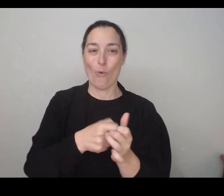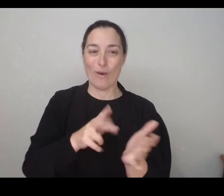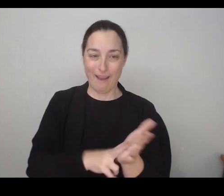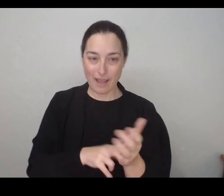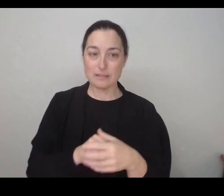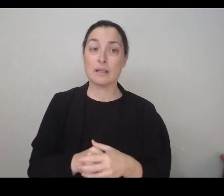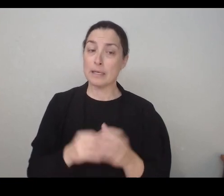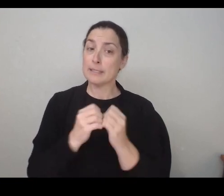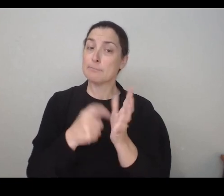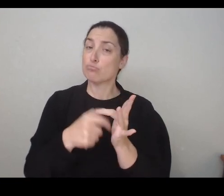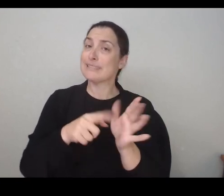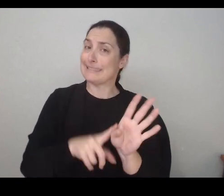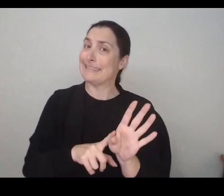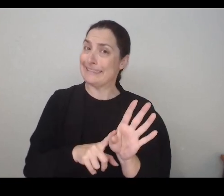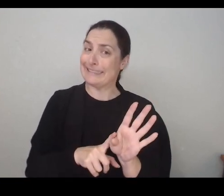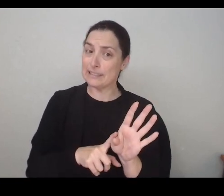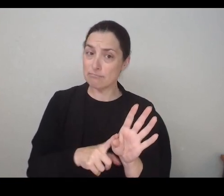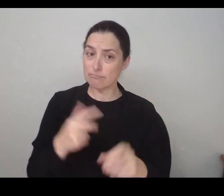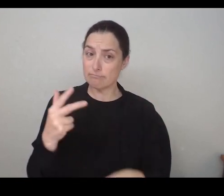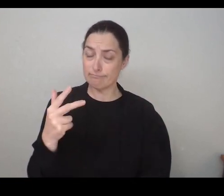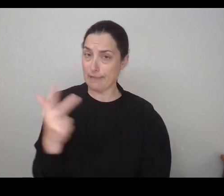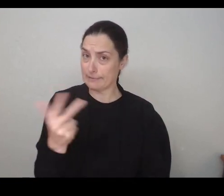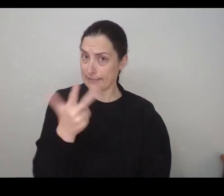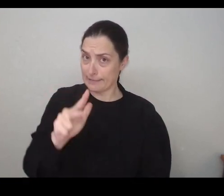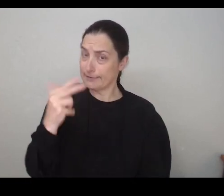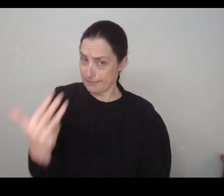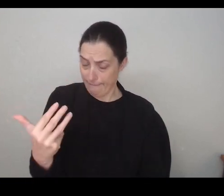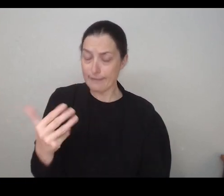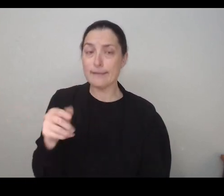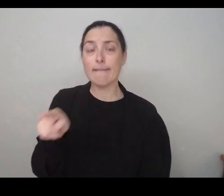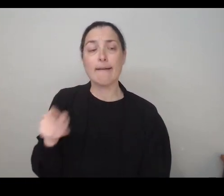and which was part of the setting of the auberge